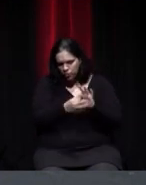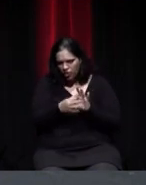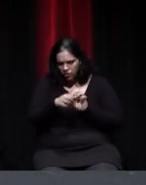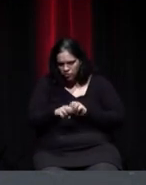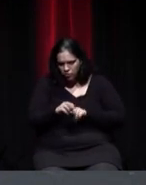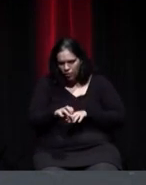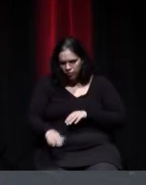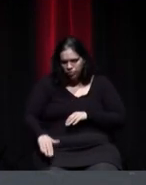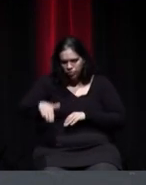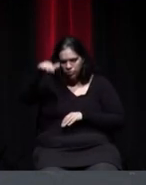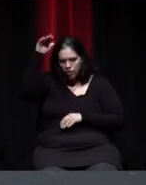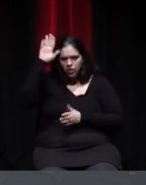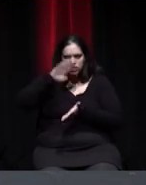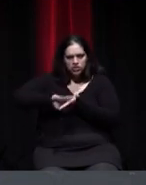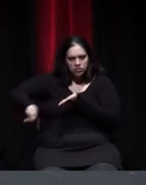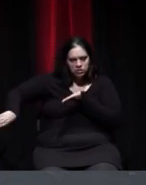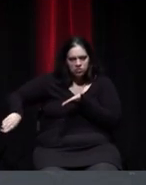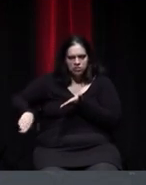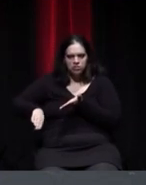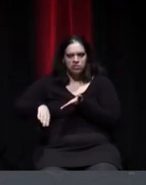A way that excludes, that segregates,